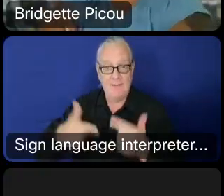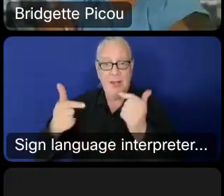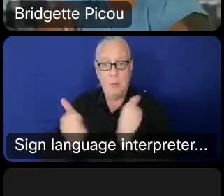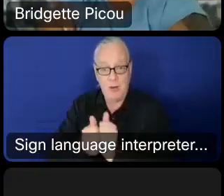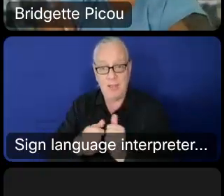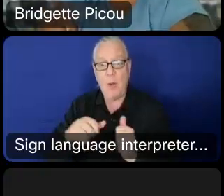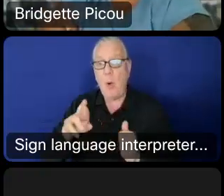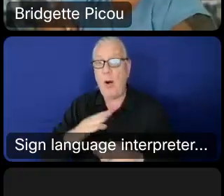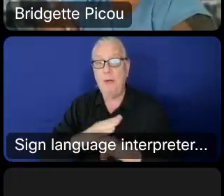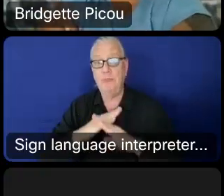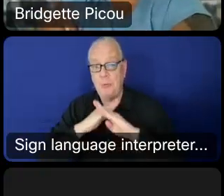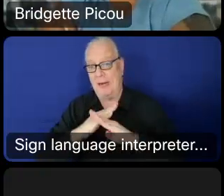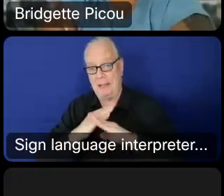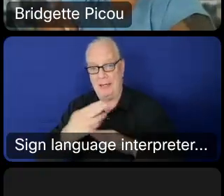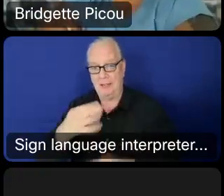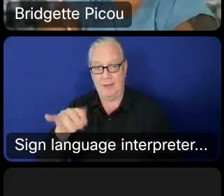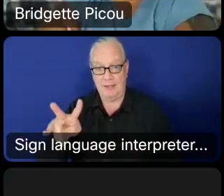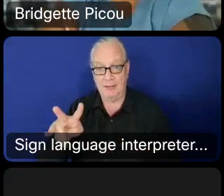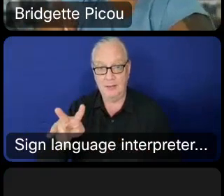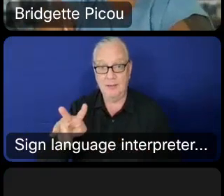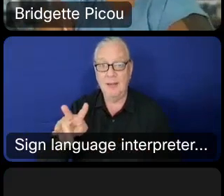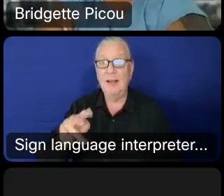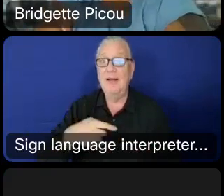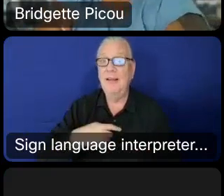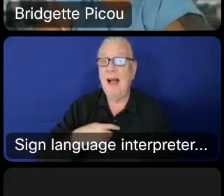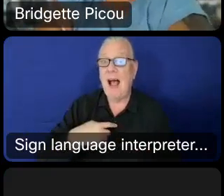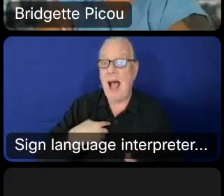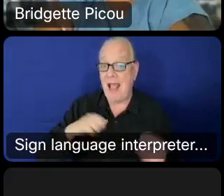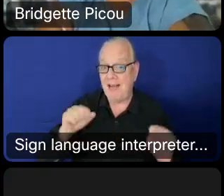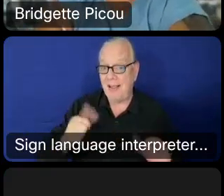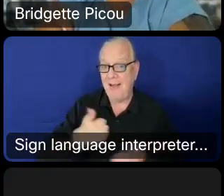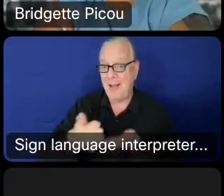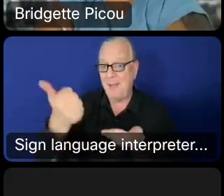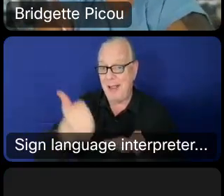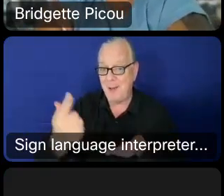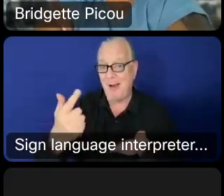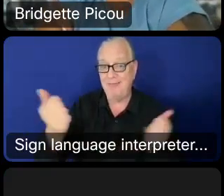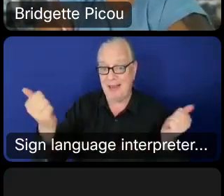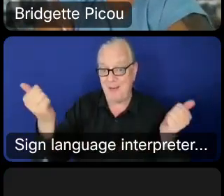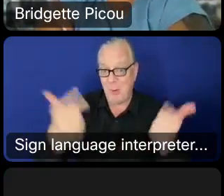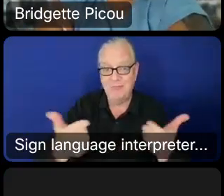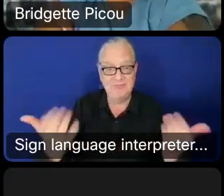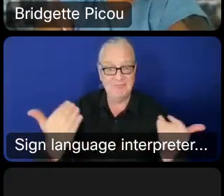However, that does not mean that I cannot help anyone and everyone. So, please contact me if there is anything that